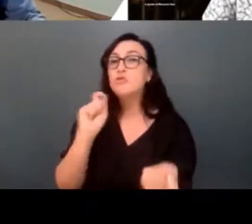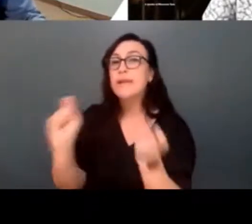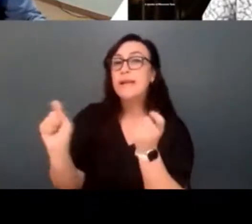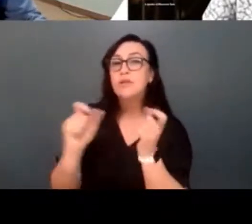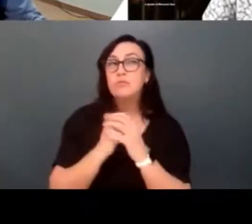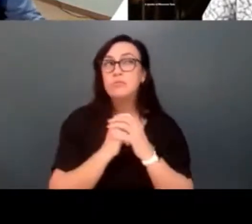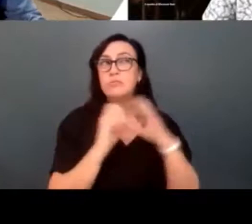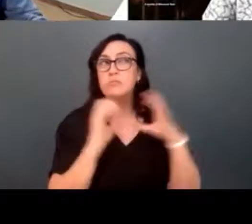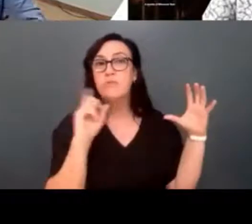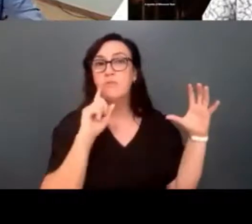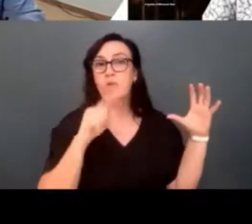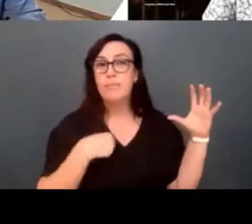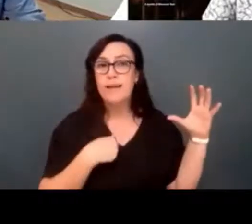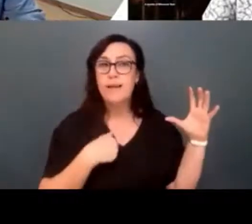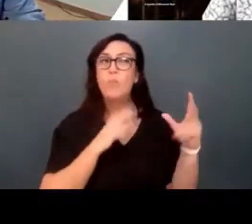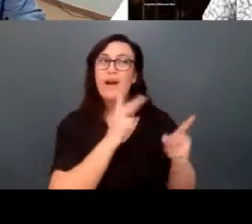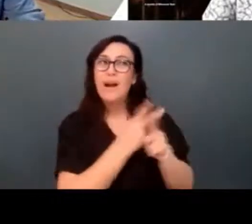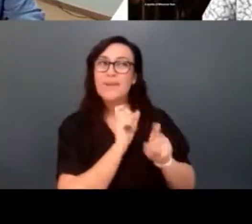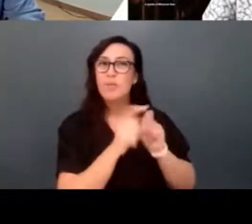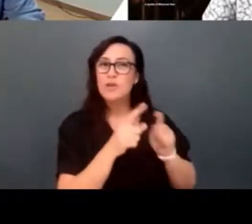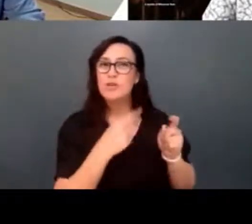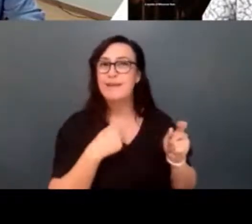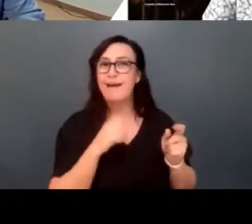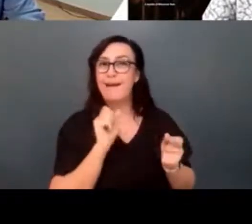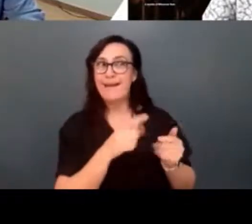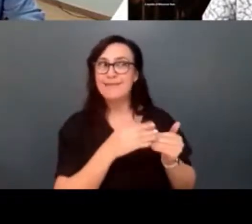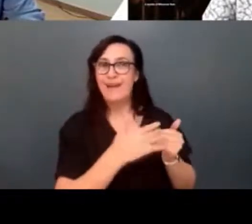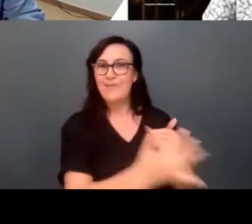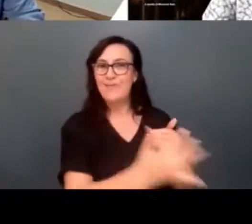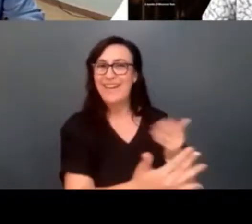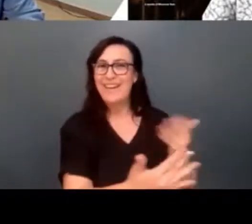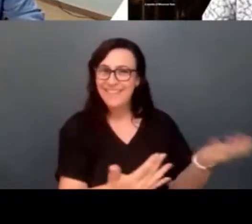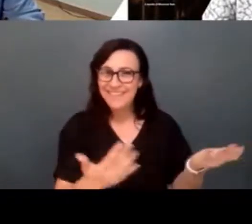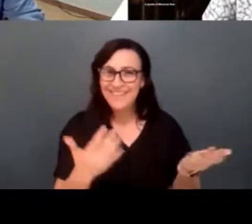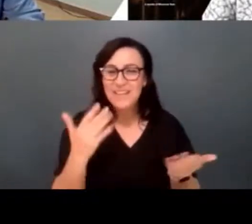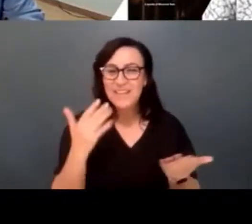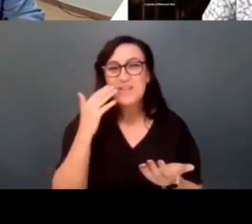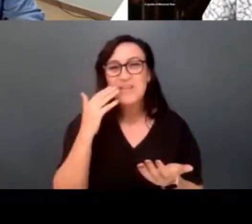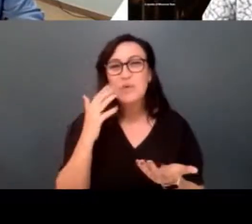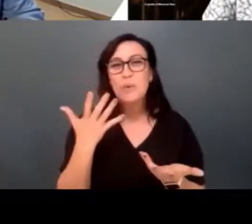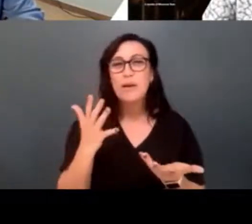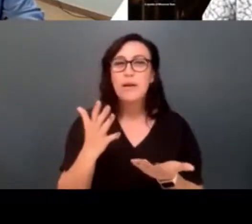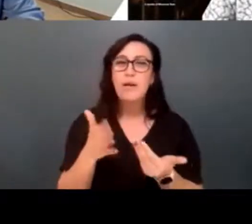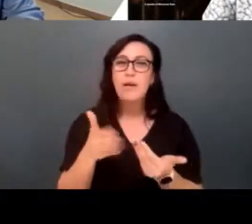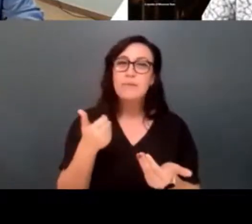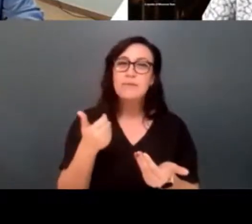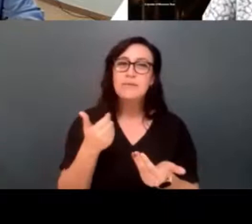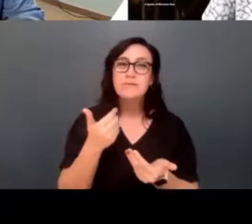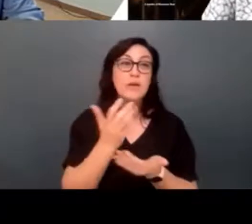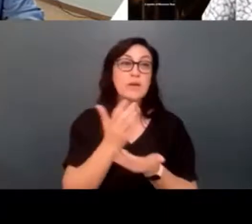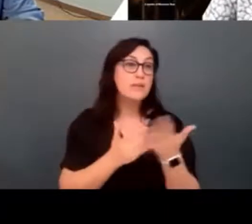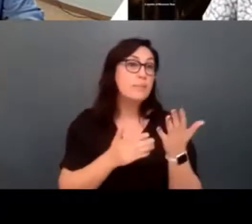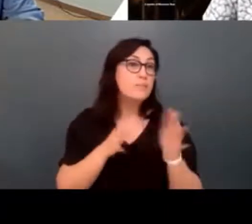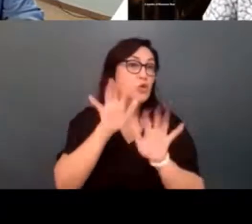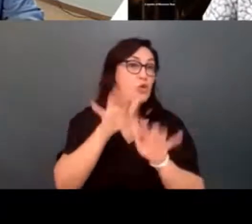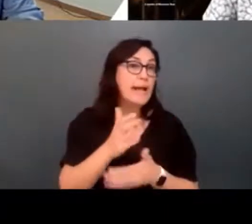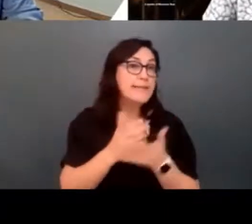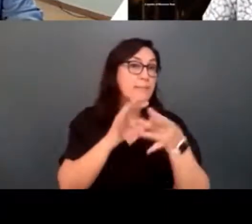And that's an integral component that we almost, to some points in the chat, We almost need to do this as part of, right,